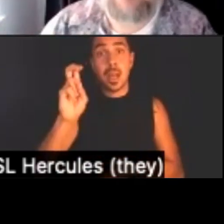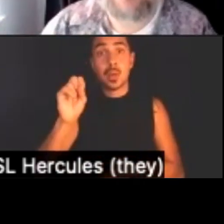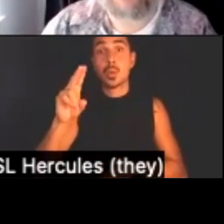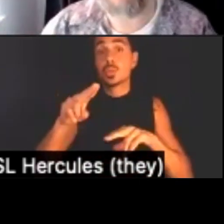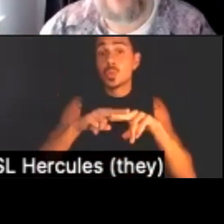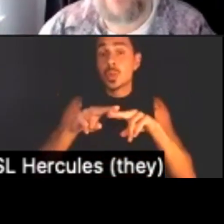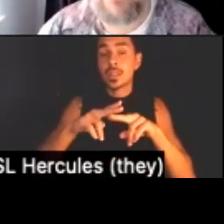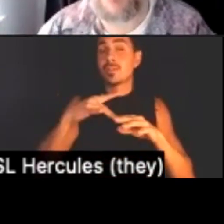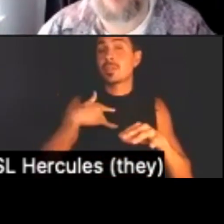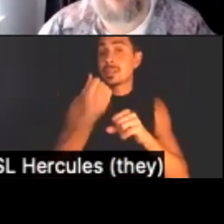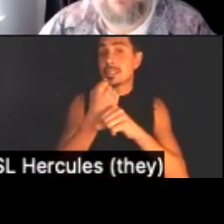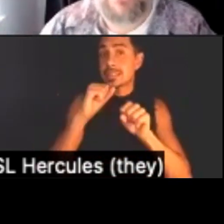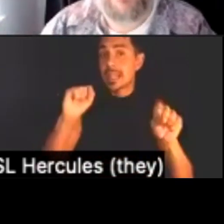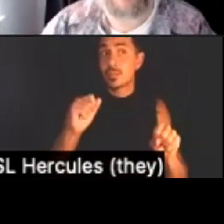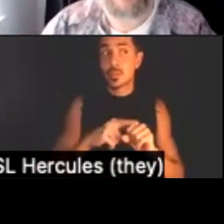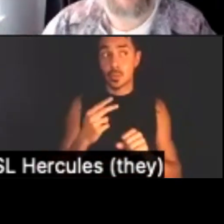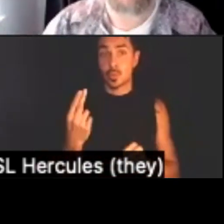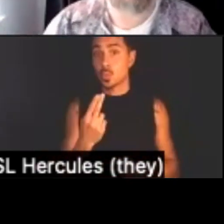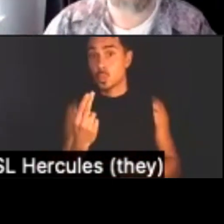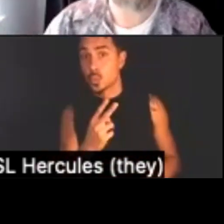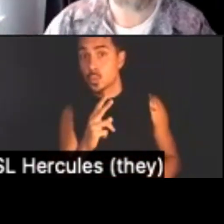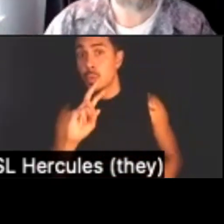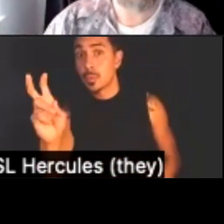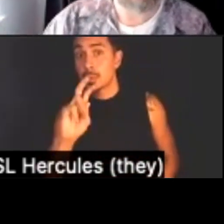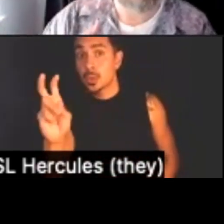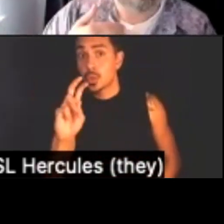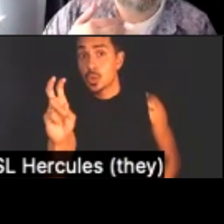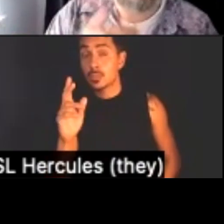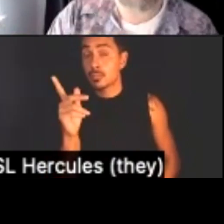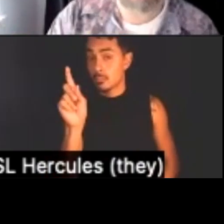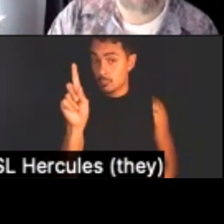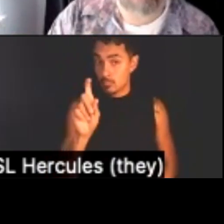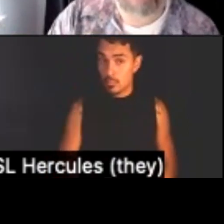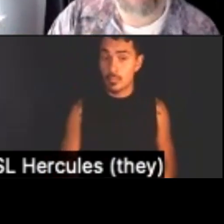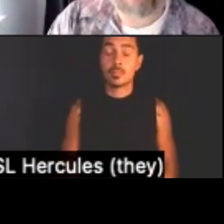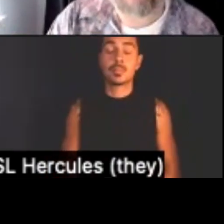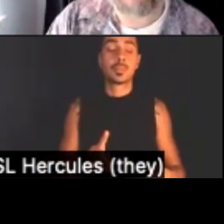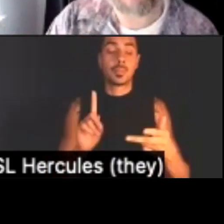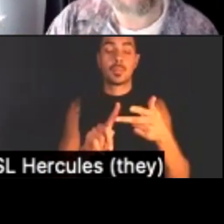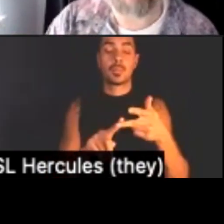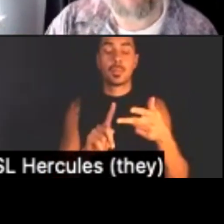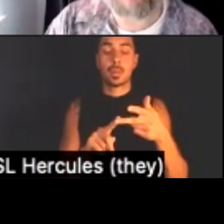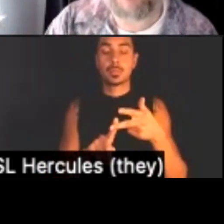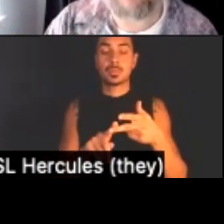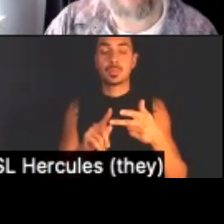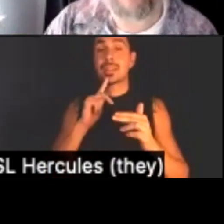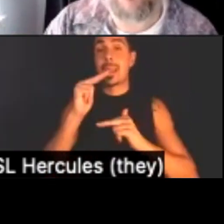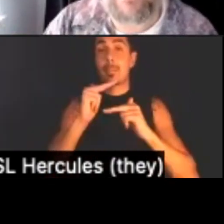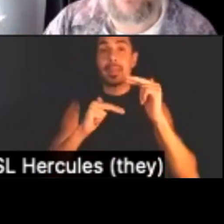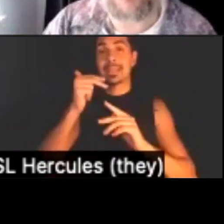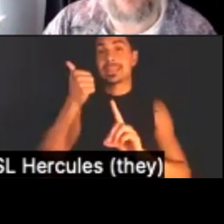to take a bus or public transportation? We also want to think about is the building or the location